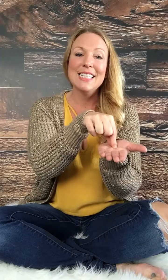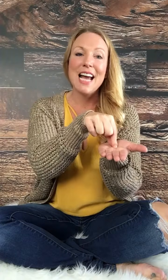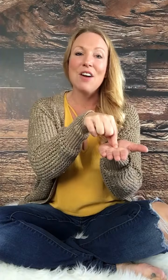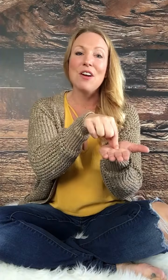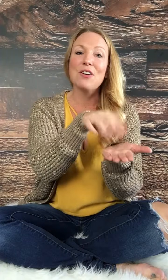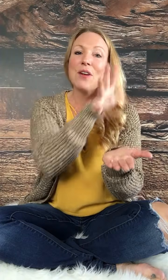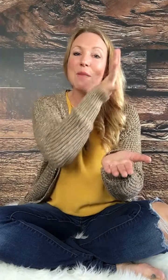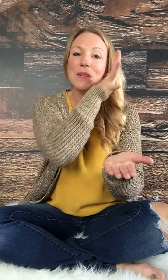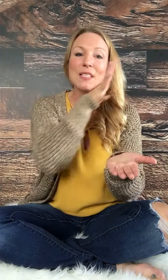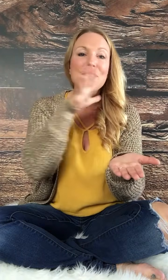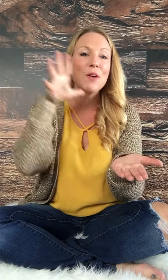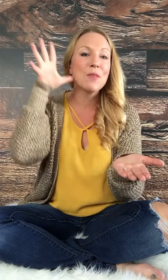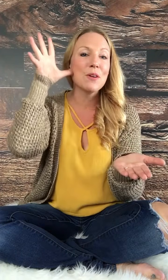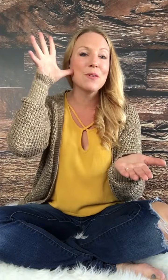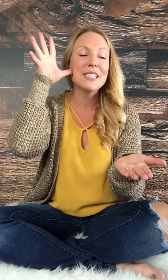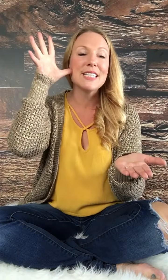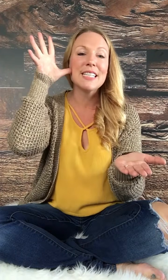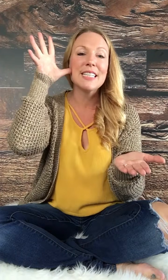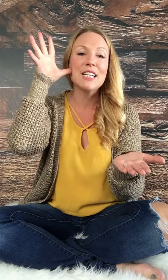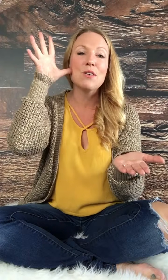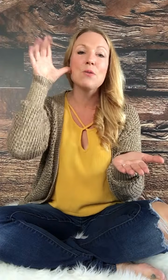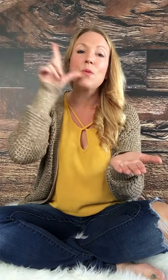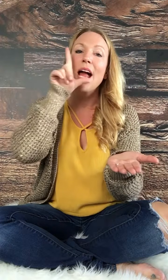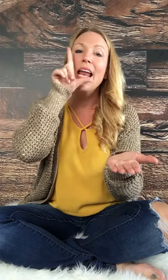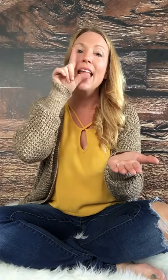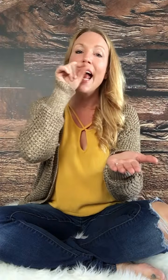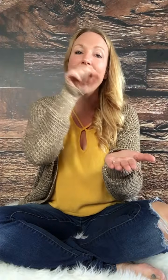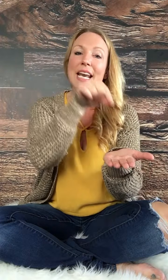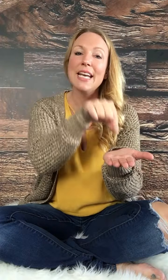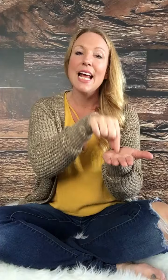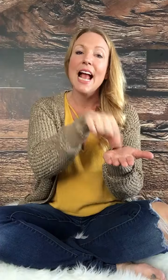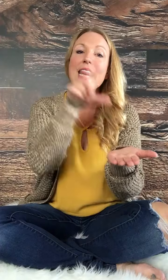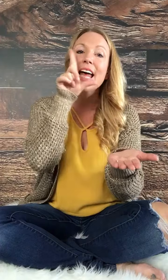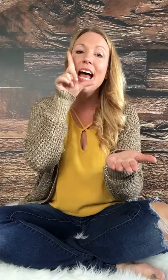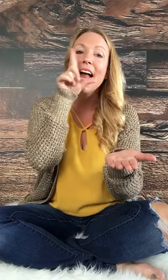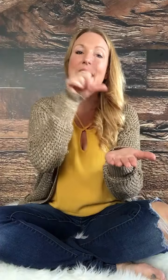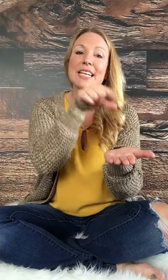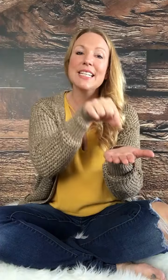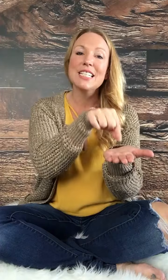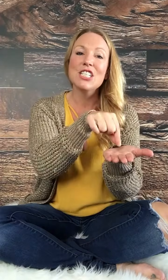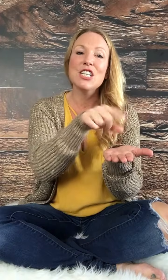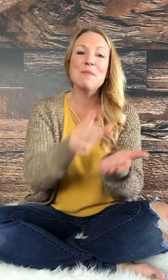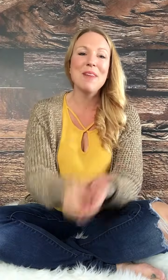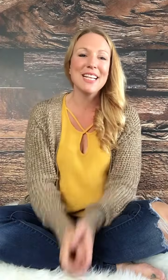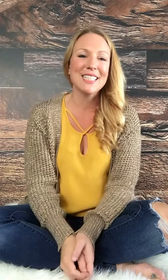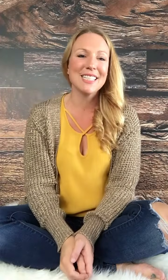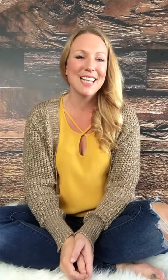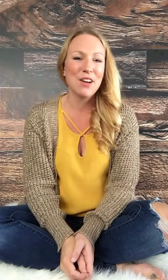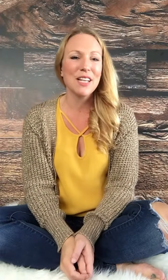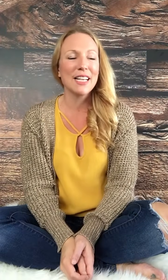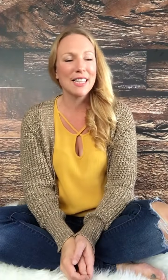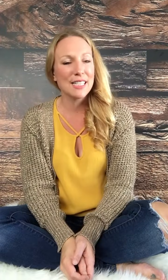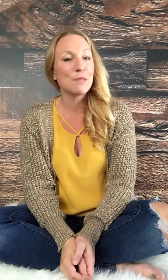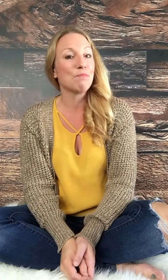down on Grandpa's FARM, there is a little red HEN. The HEN, she makes a sound like this,